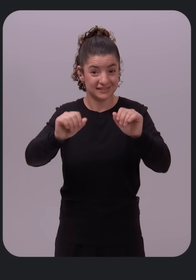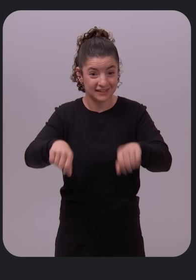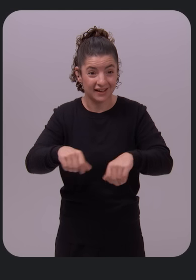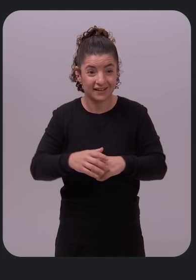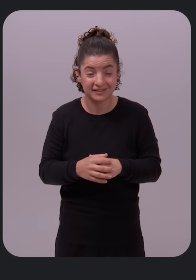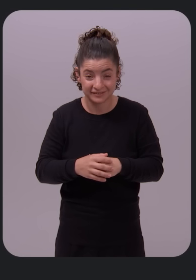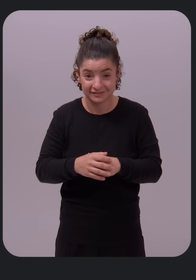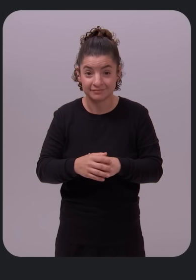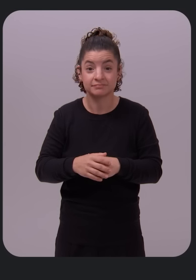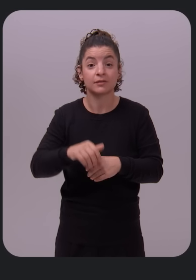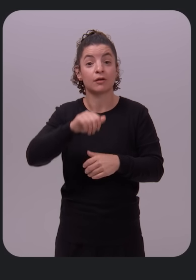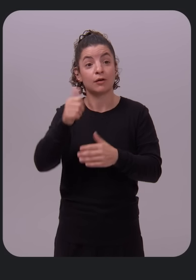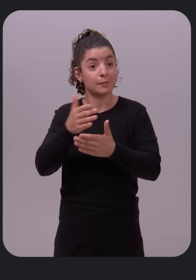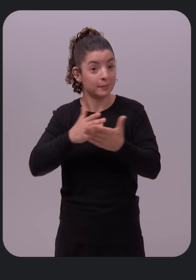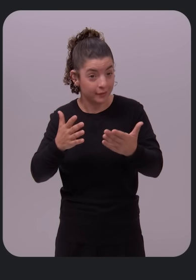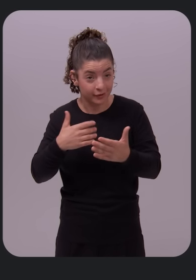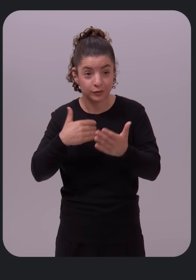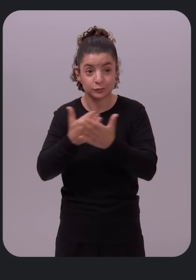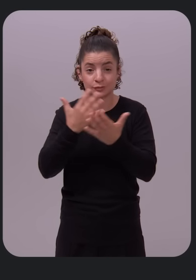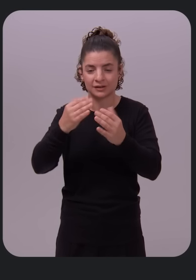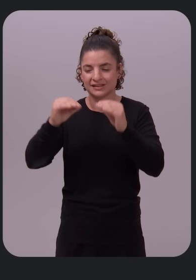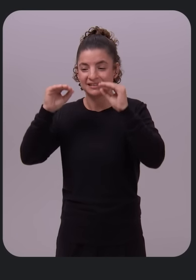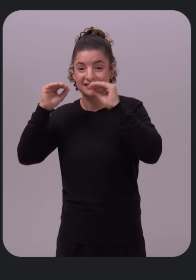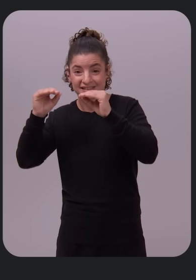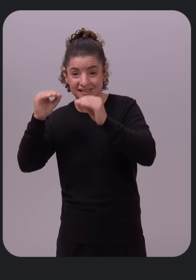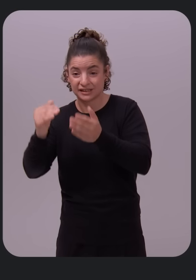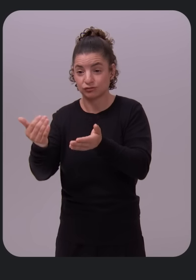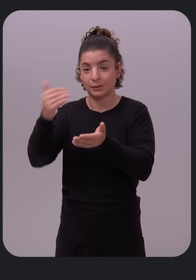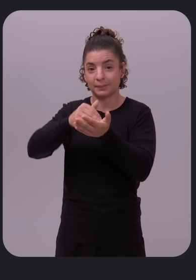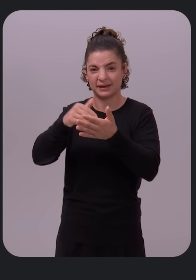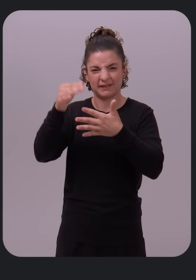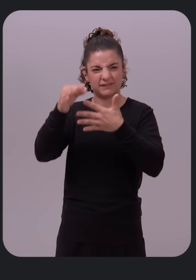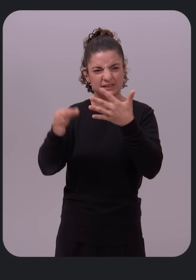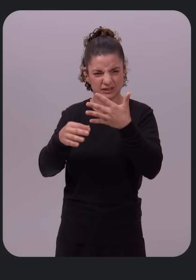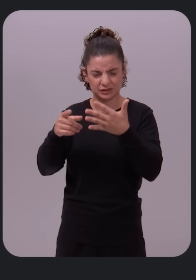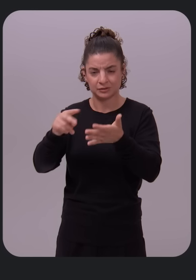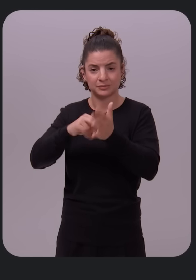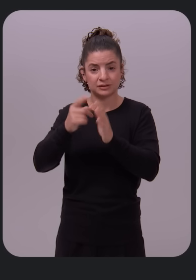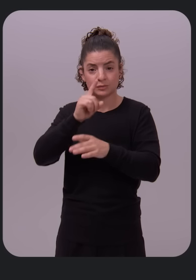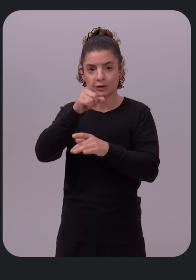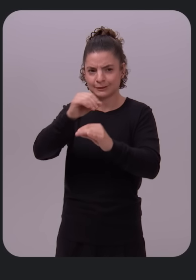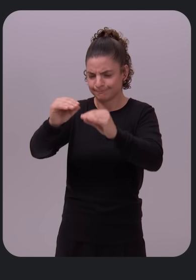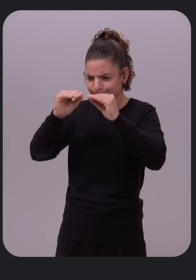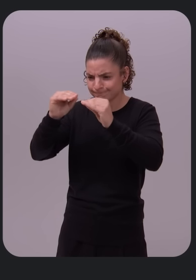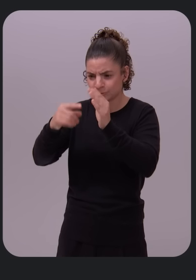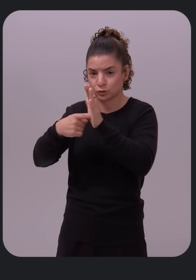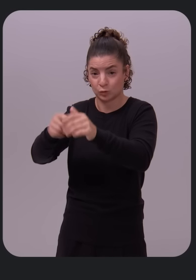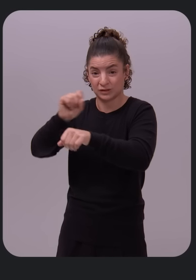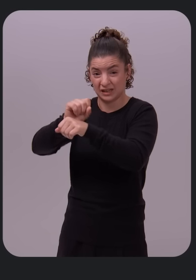Second, it's using a feature called Teach and Repeat. This is where you can show it a task once,